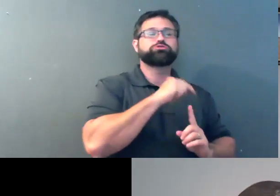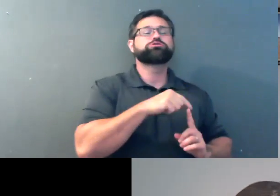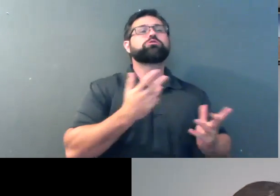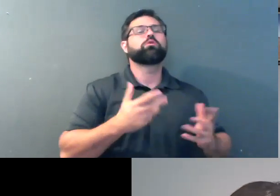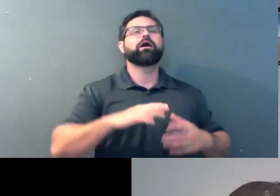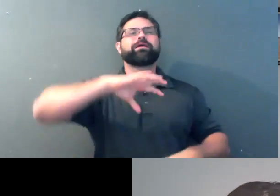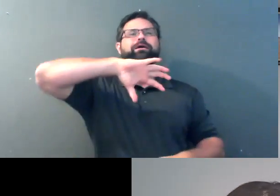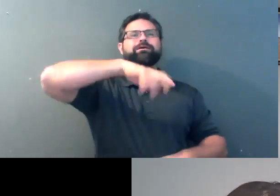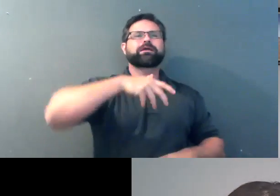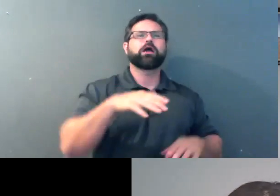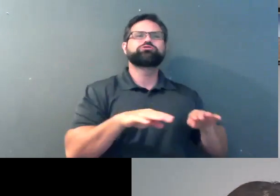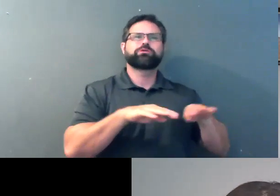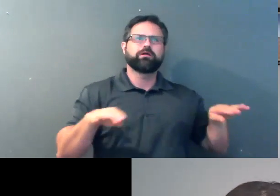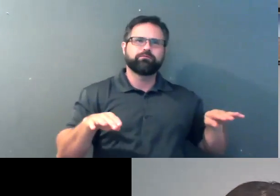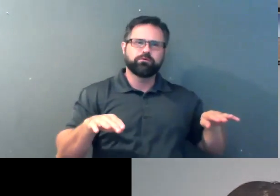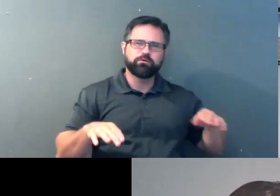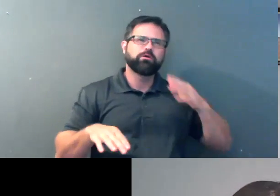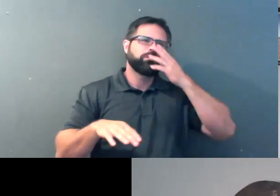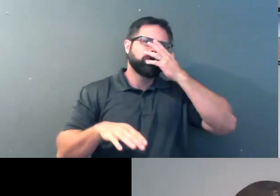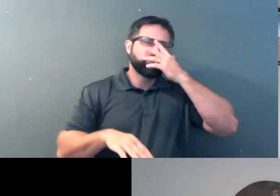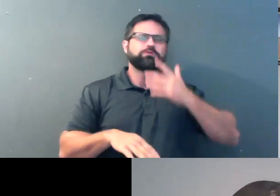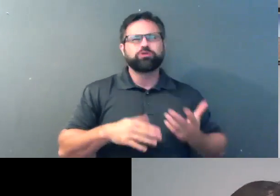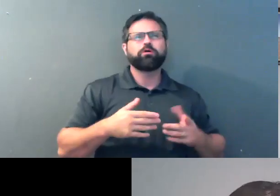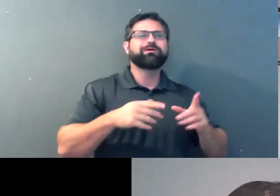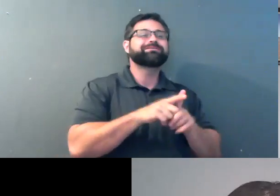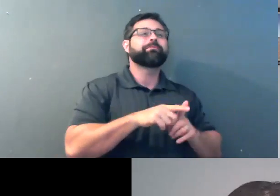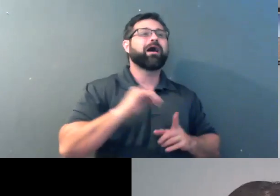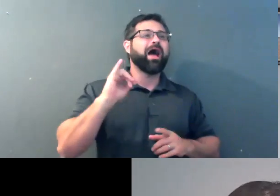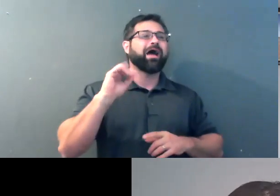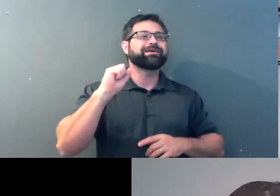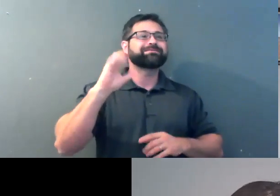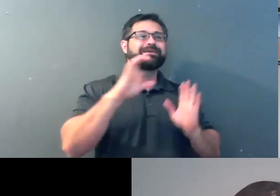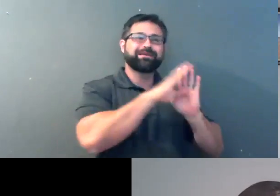very much focused on operationalizing the iesc guidelines and operationalizing other